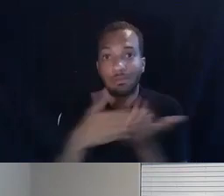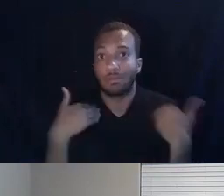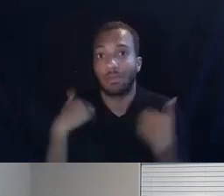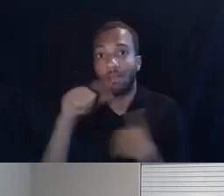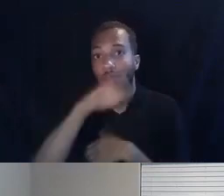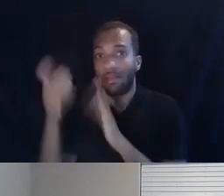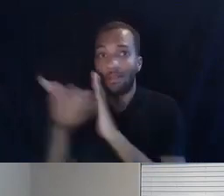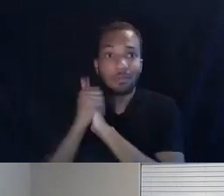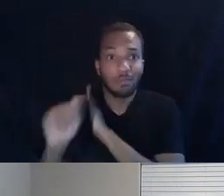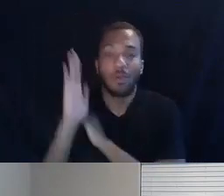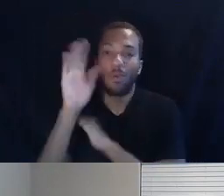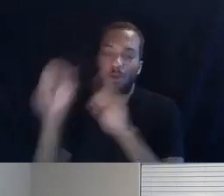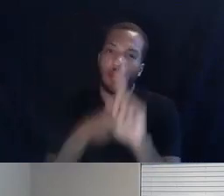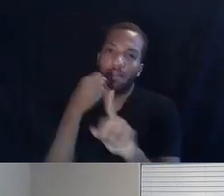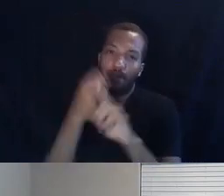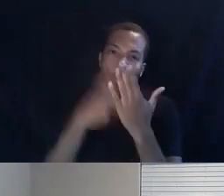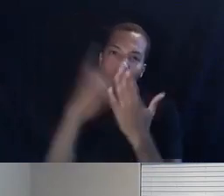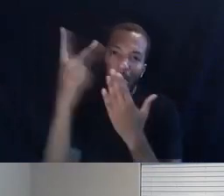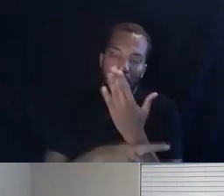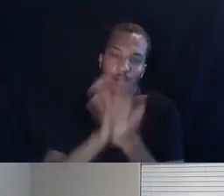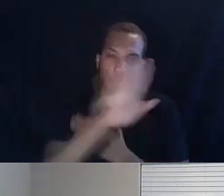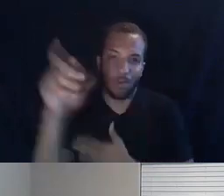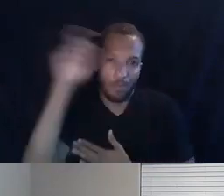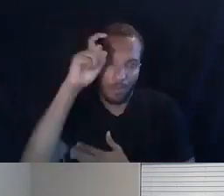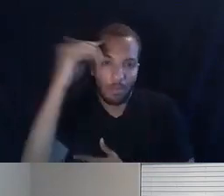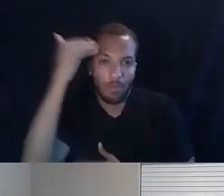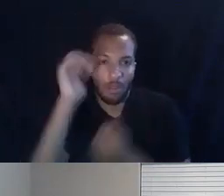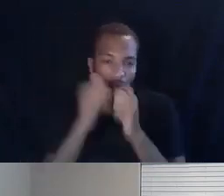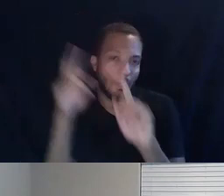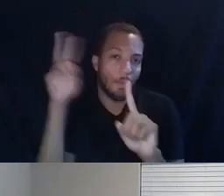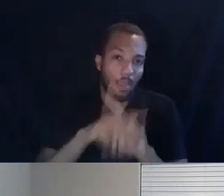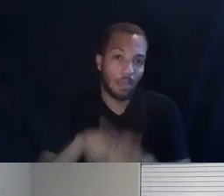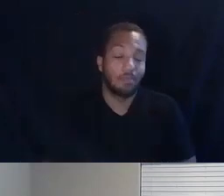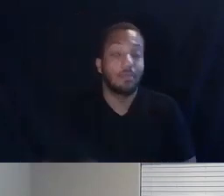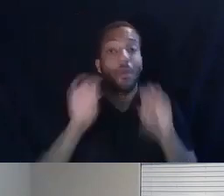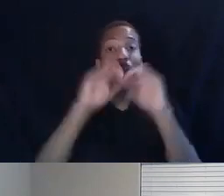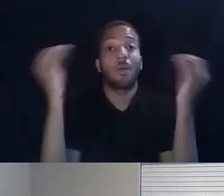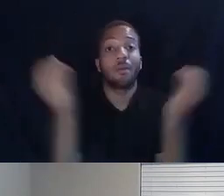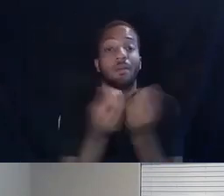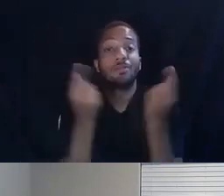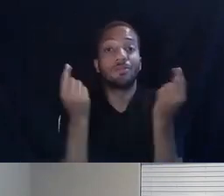which can affect their program's historical knowledge. What the organization does with the CHNA can also differ.